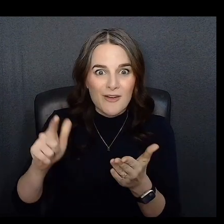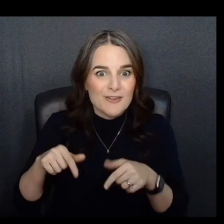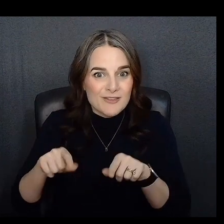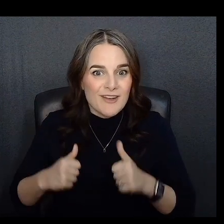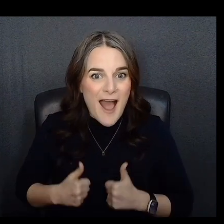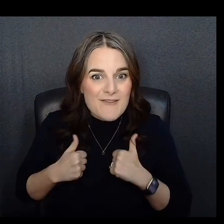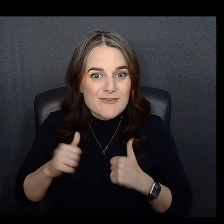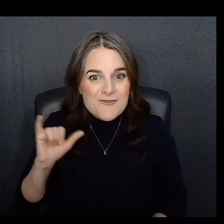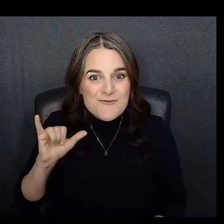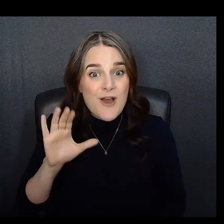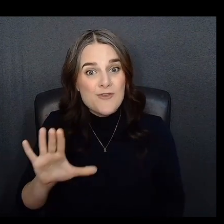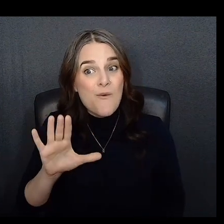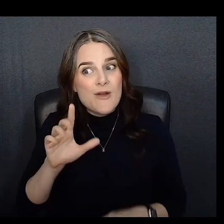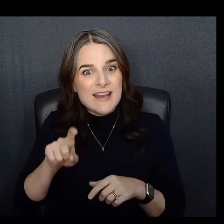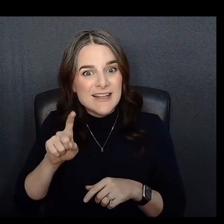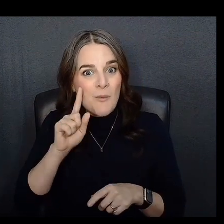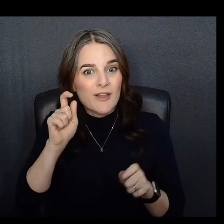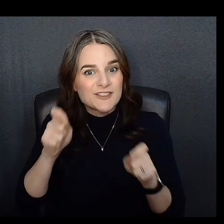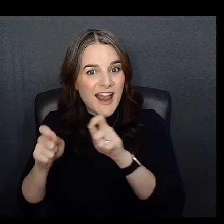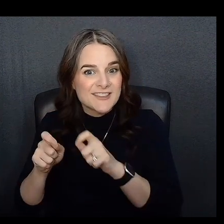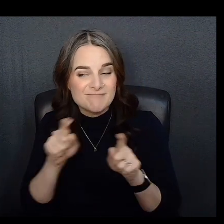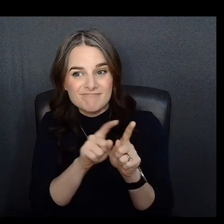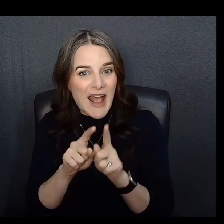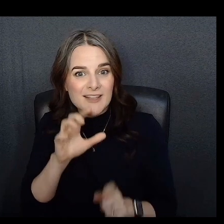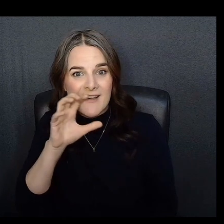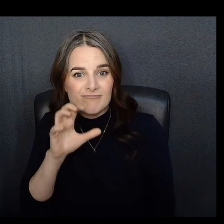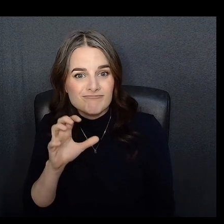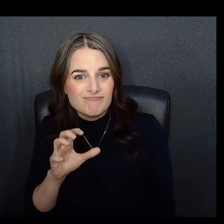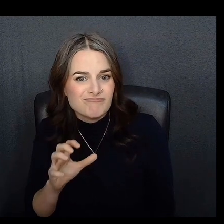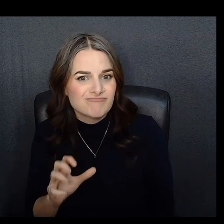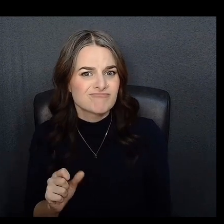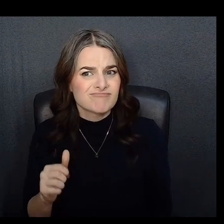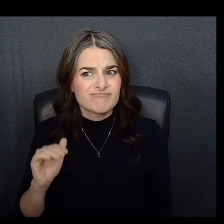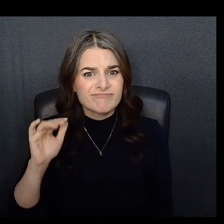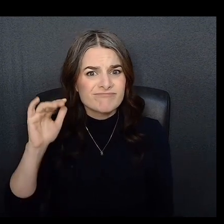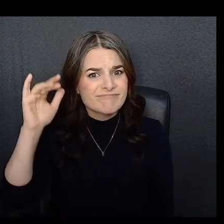So as you age, your needs are going to change, and you want to make sure that vocabulary is constantly